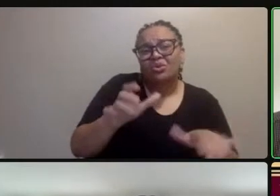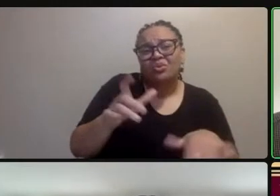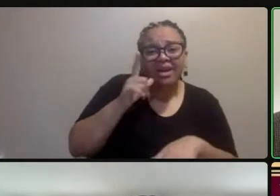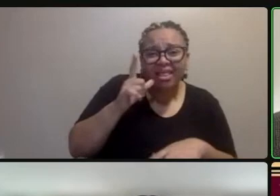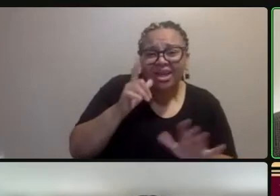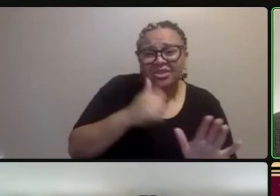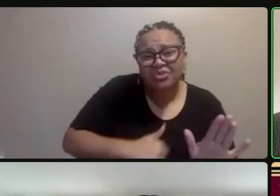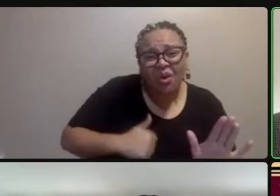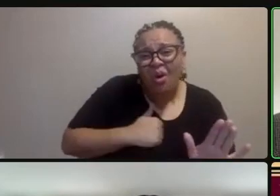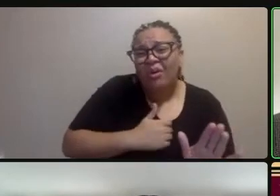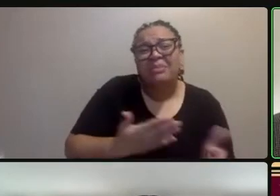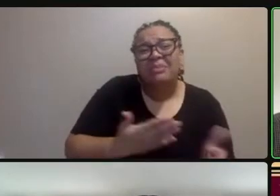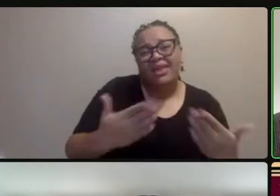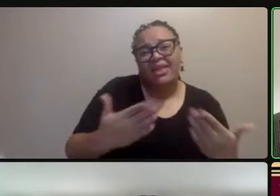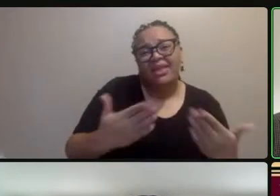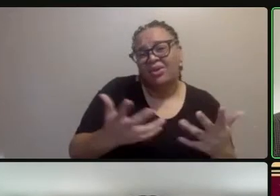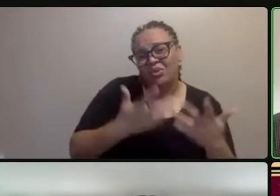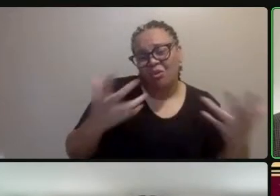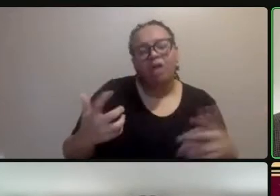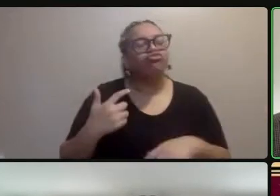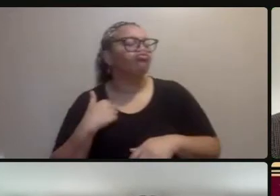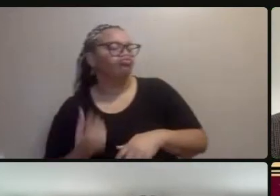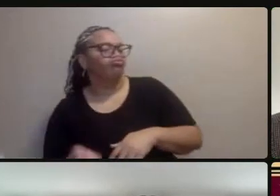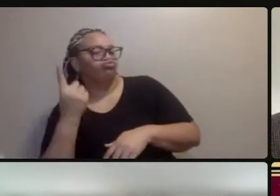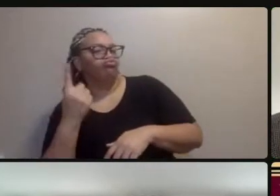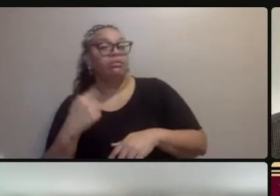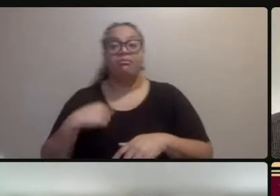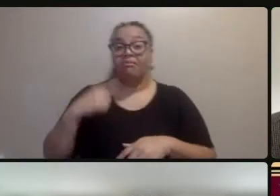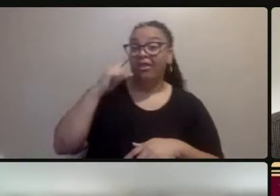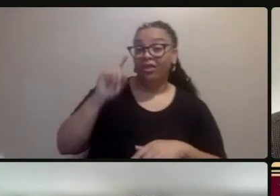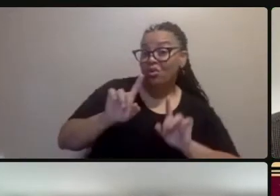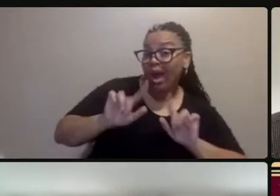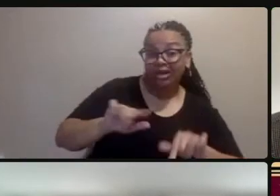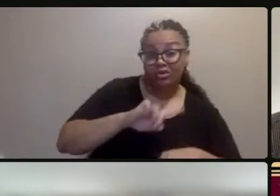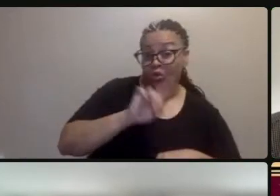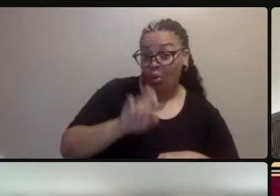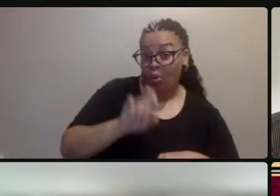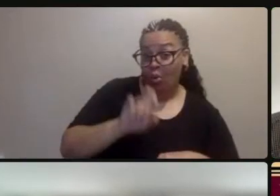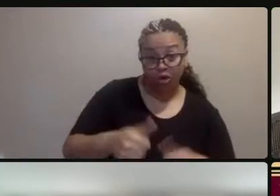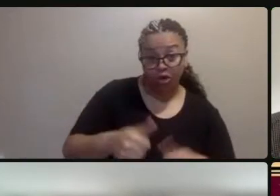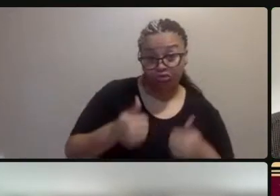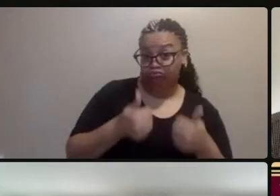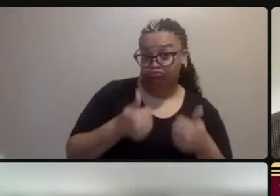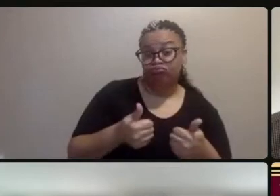, I'M SORRY. I KNOW WE HAVE SUCH A SHORT TIMEFRAME WITH EVERYONE ON